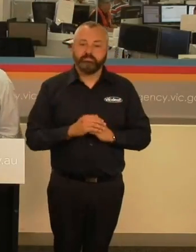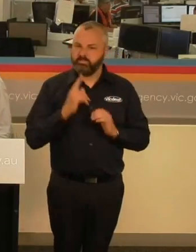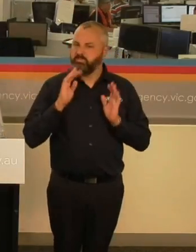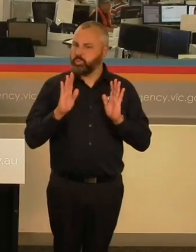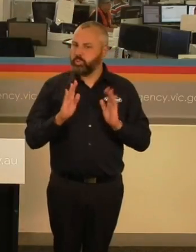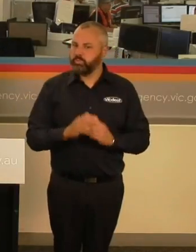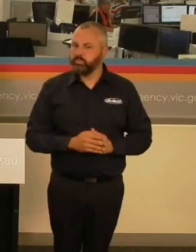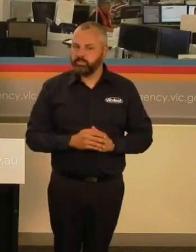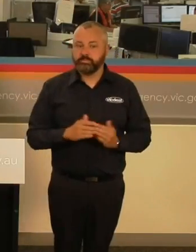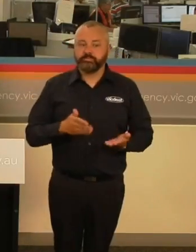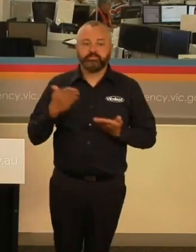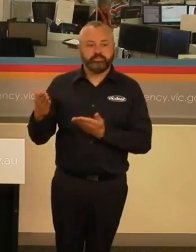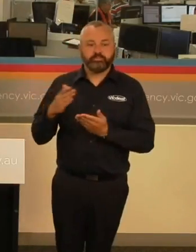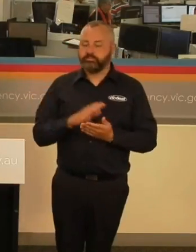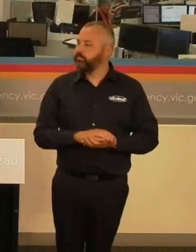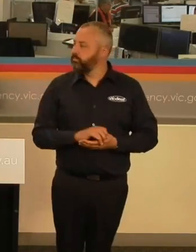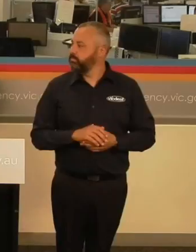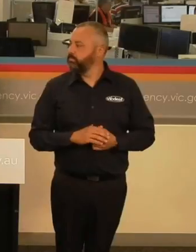Charles